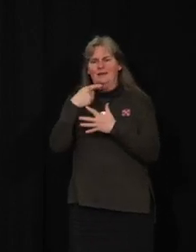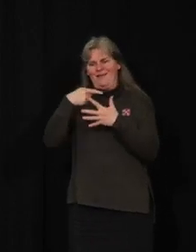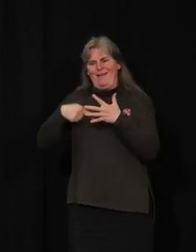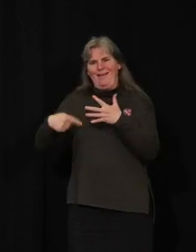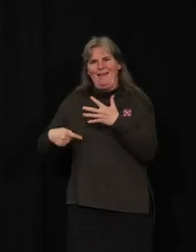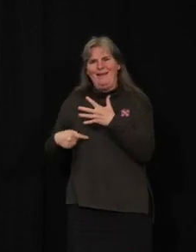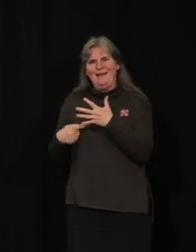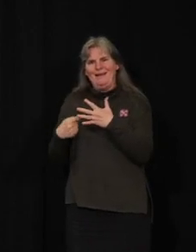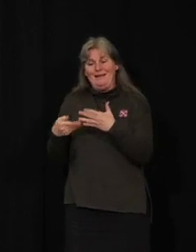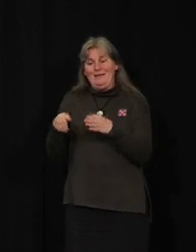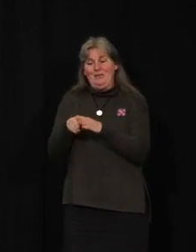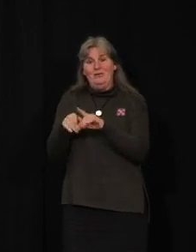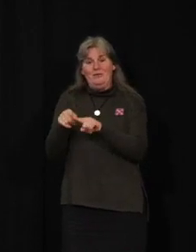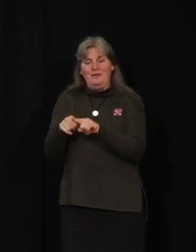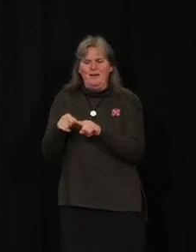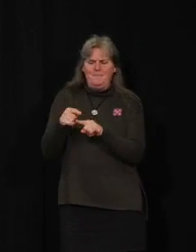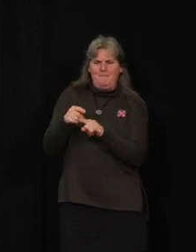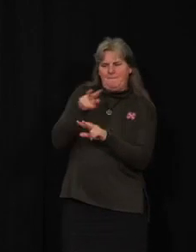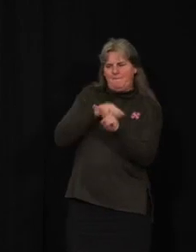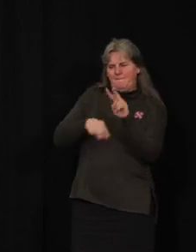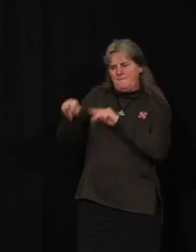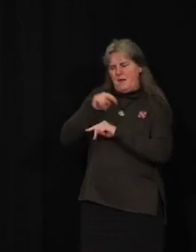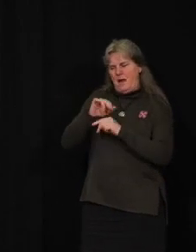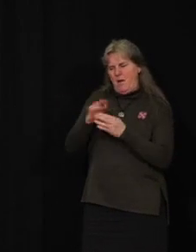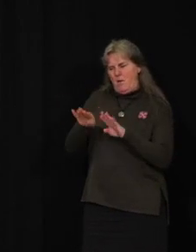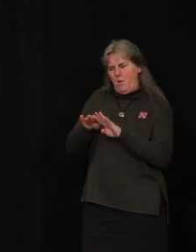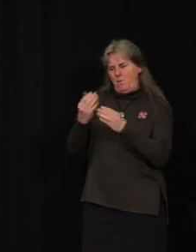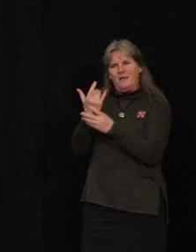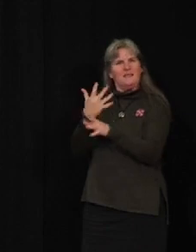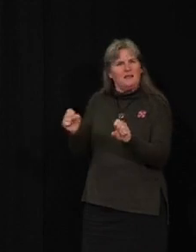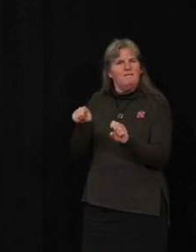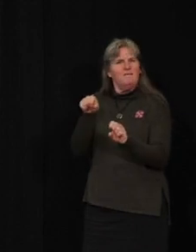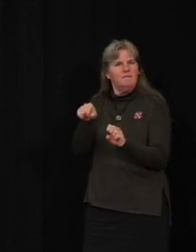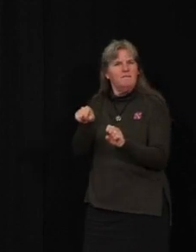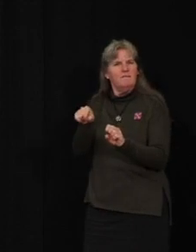businesses can reopen safely involves identifying the needs